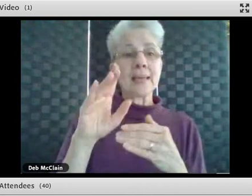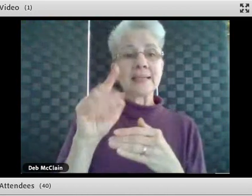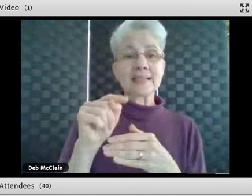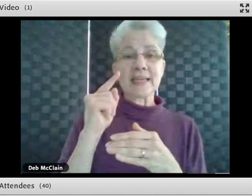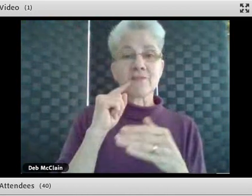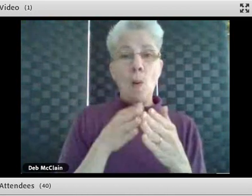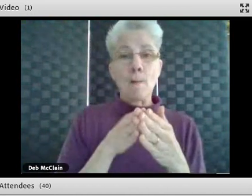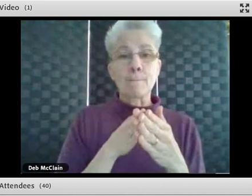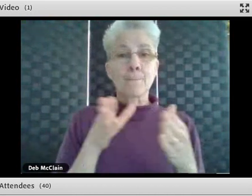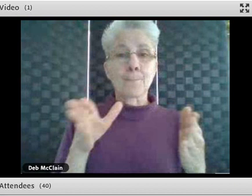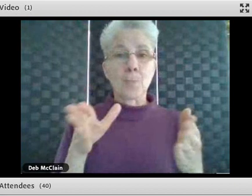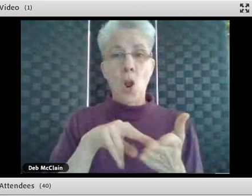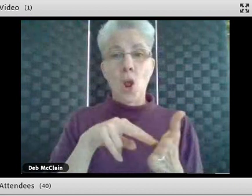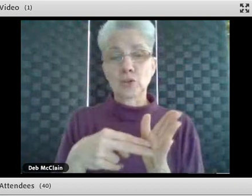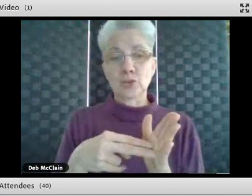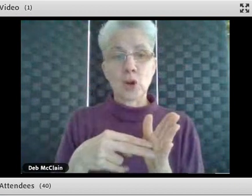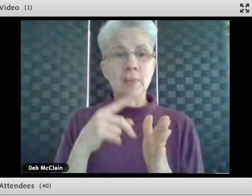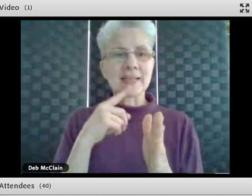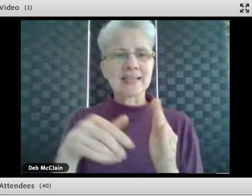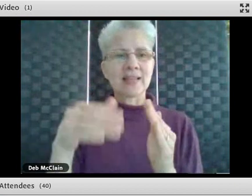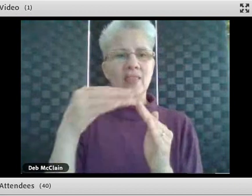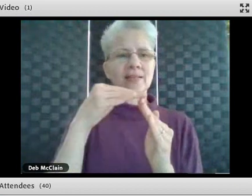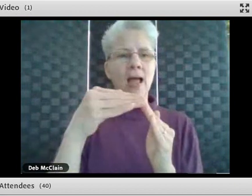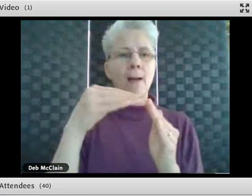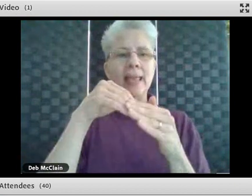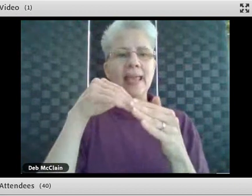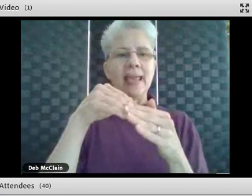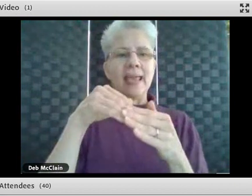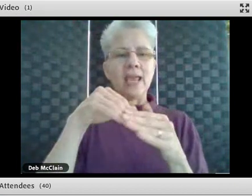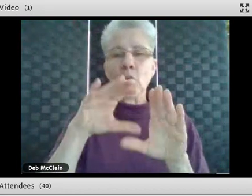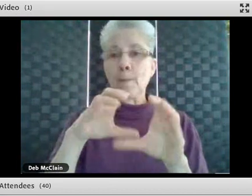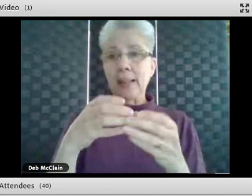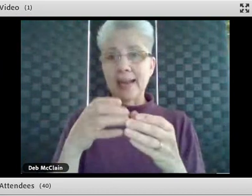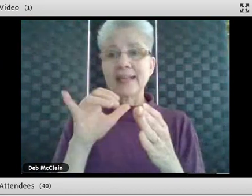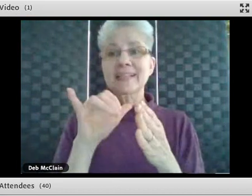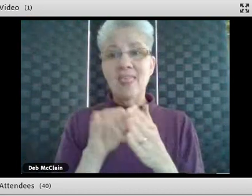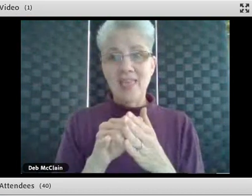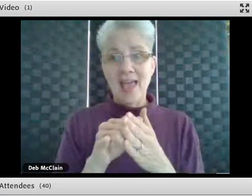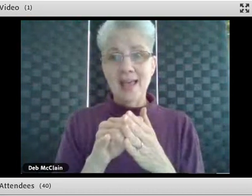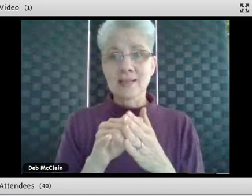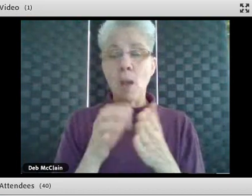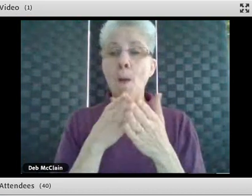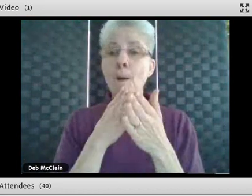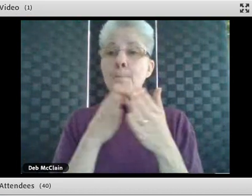So, it says here at the top, "inner planets" is broader in the hierarchy than "Mercury, planet,"